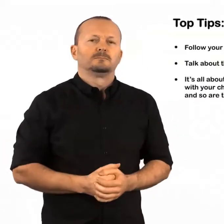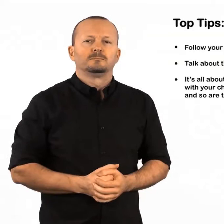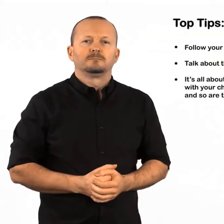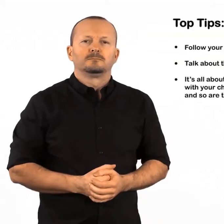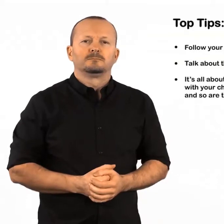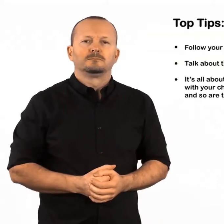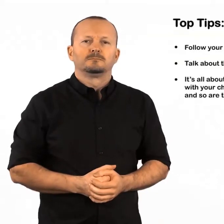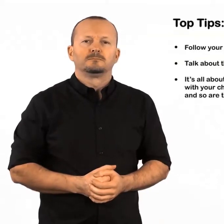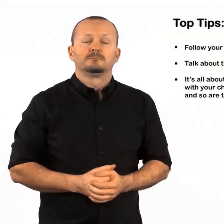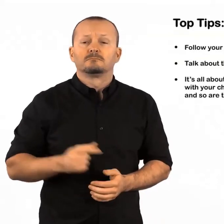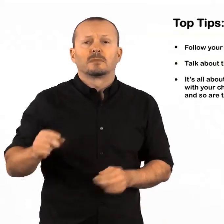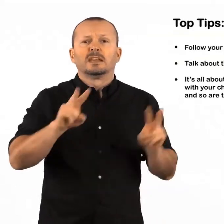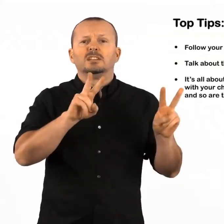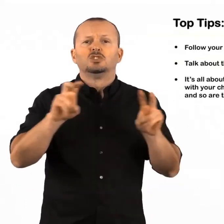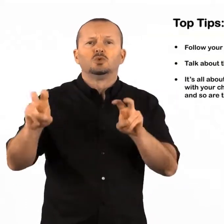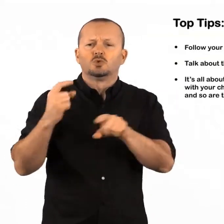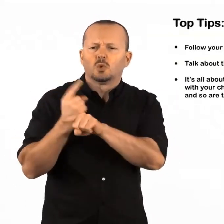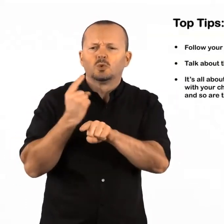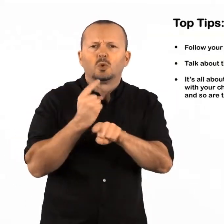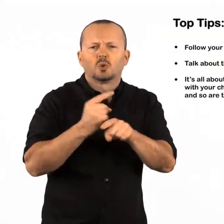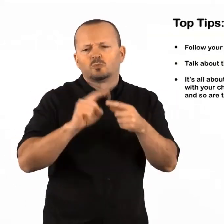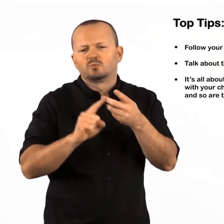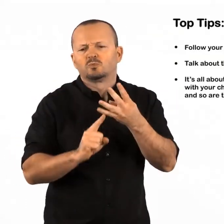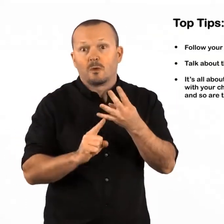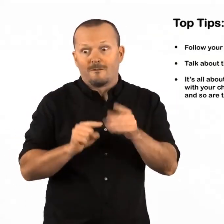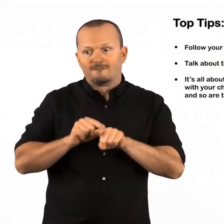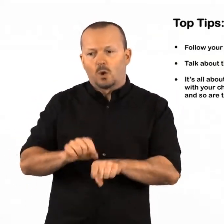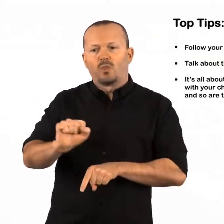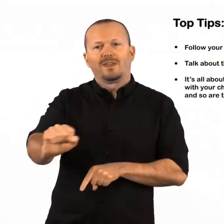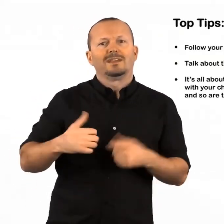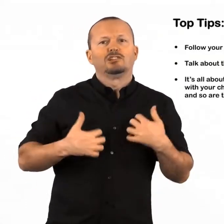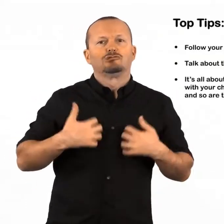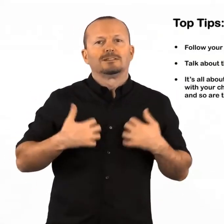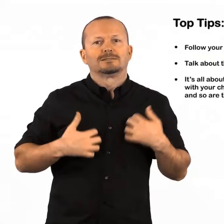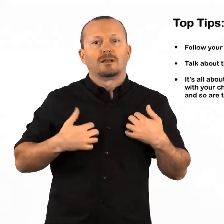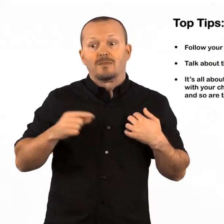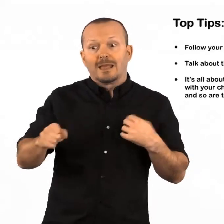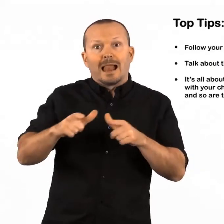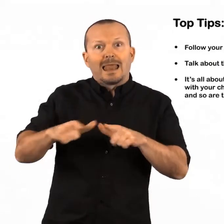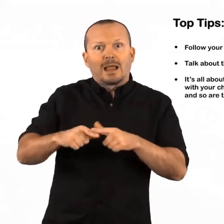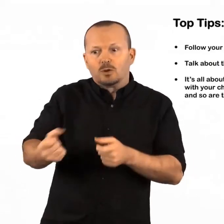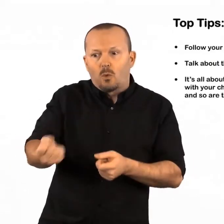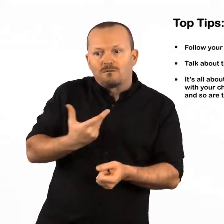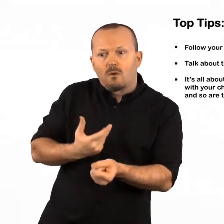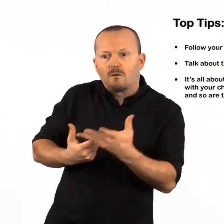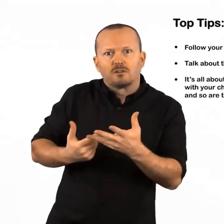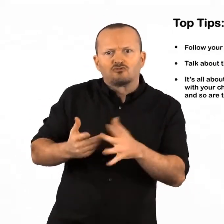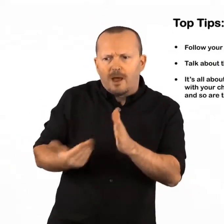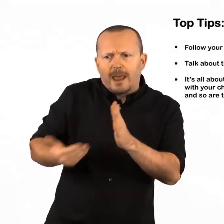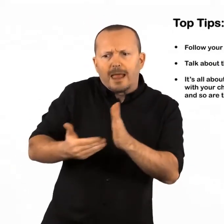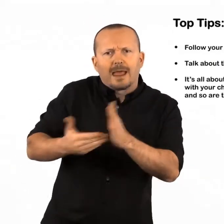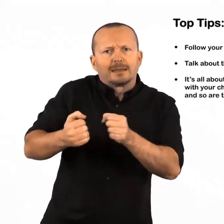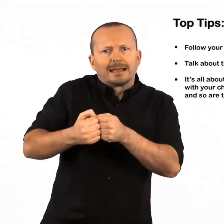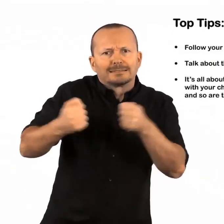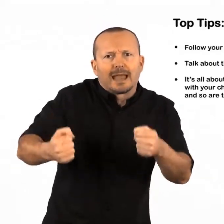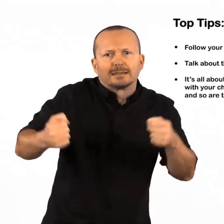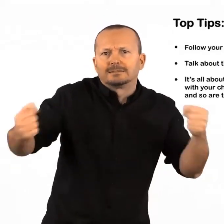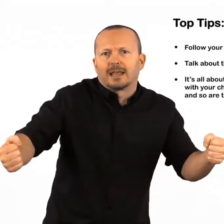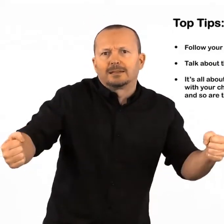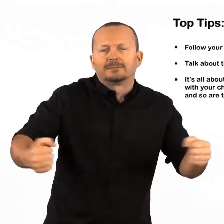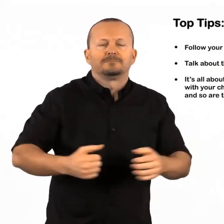Talk about things your child is interested in and extend this language.